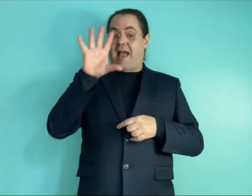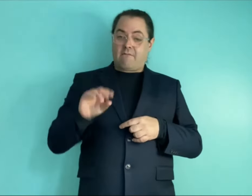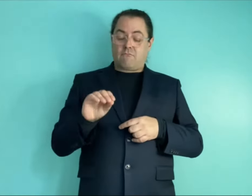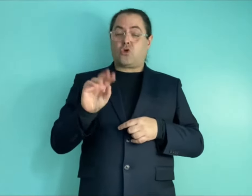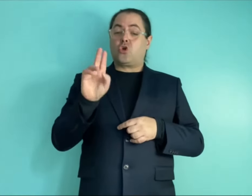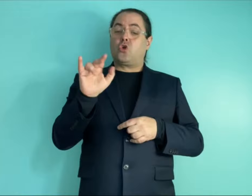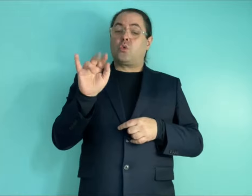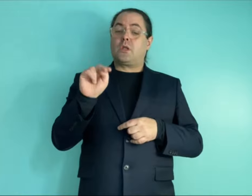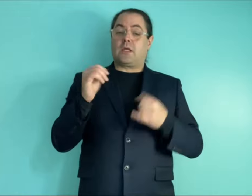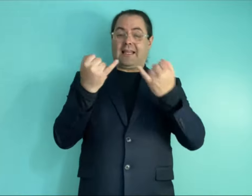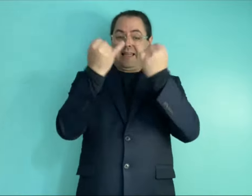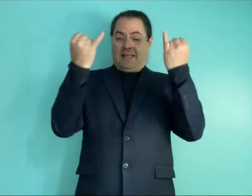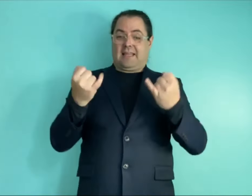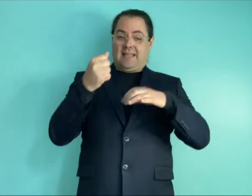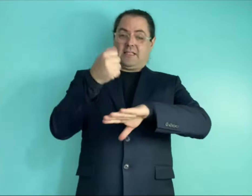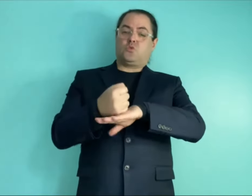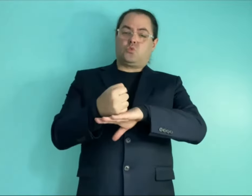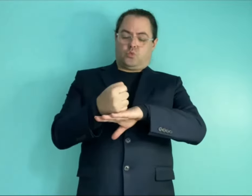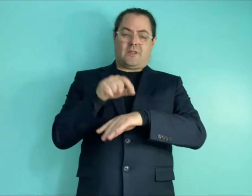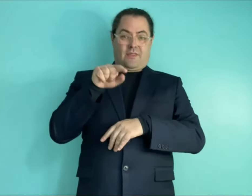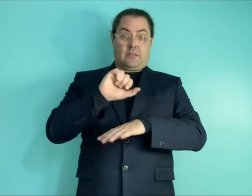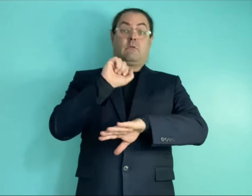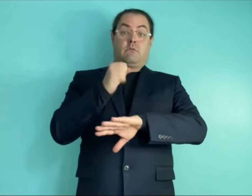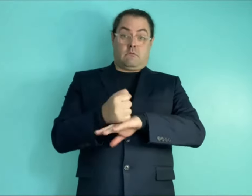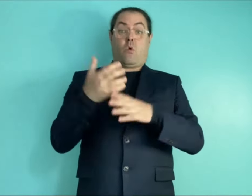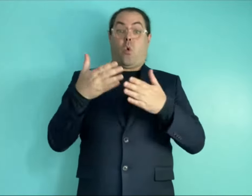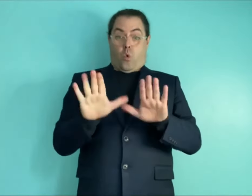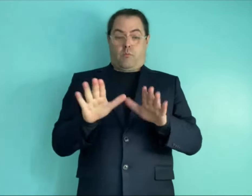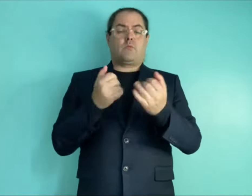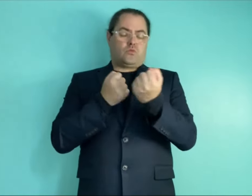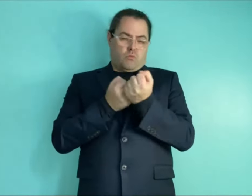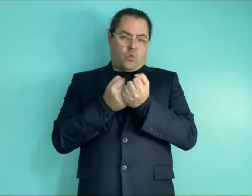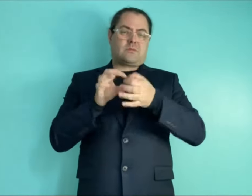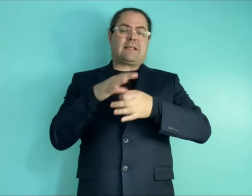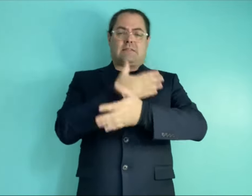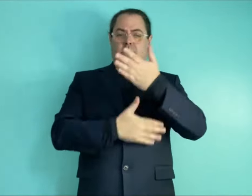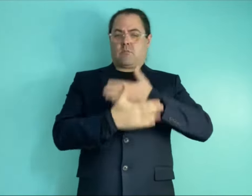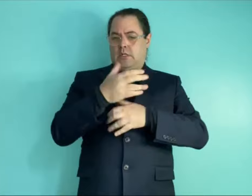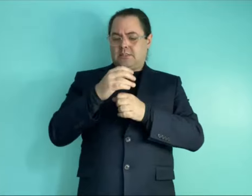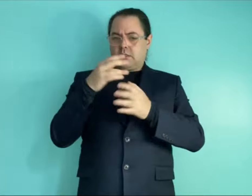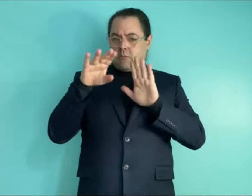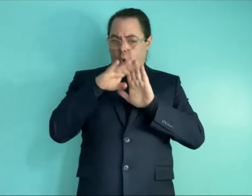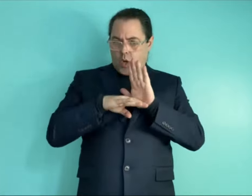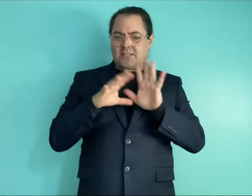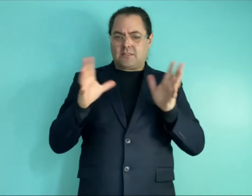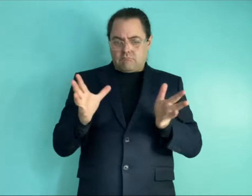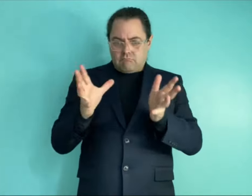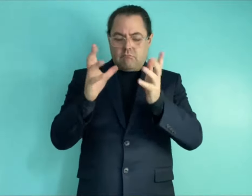16:17:47 so personalized, which will be assisting and guiding Member States doing research capacity